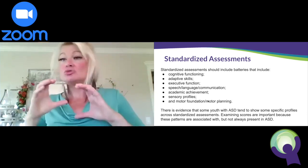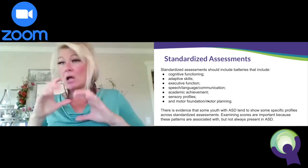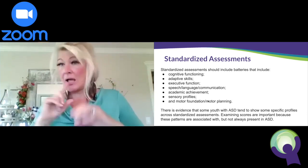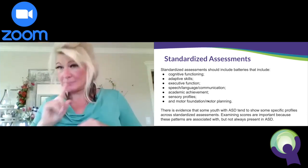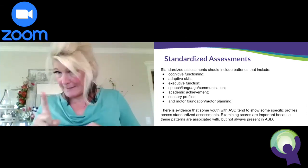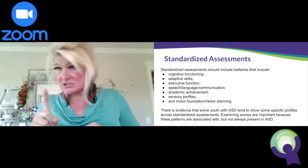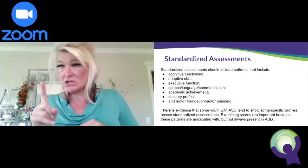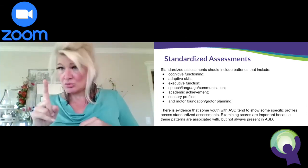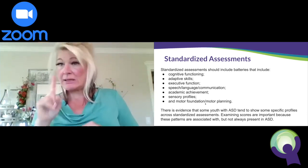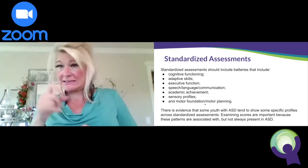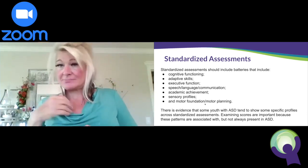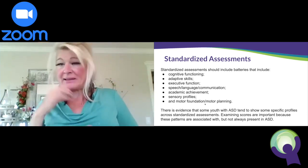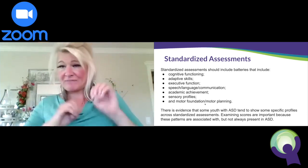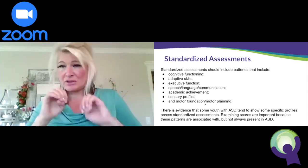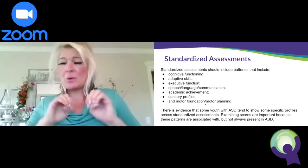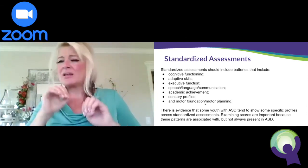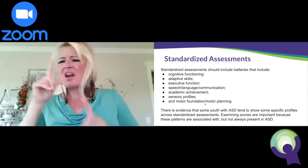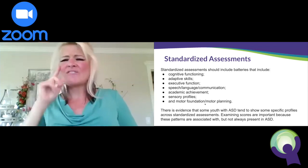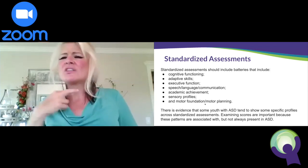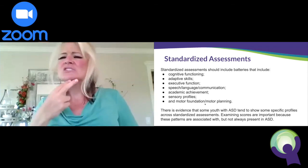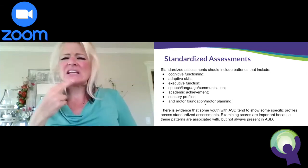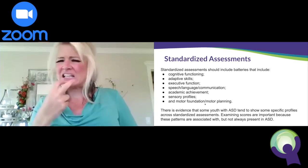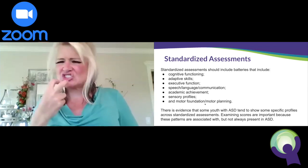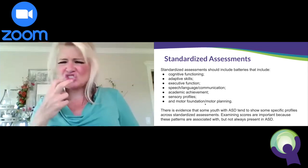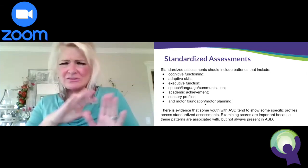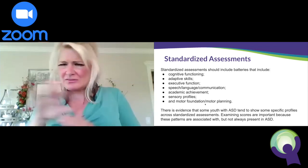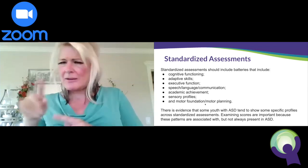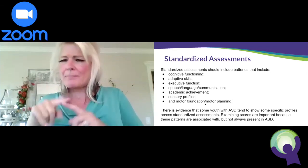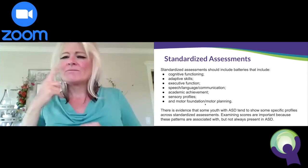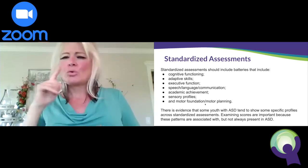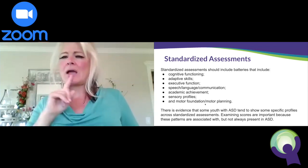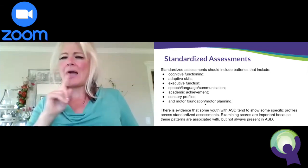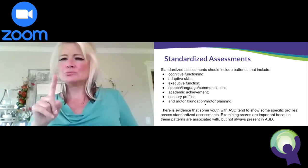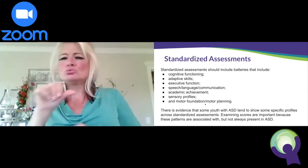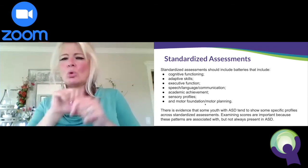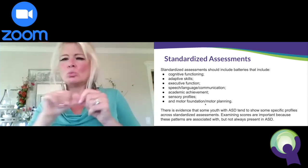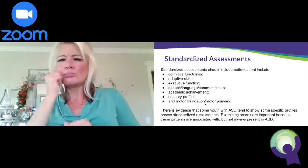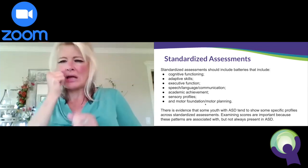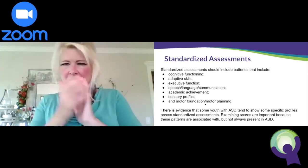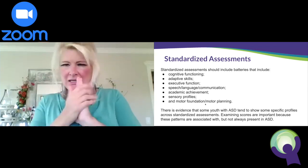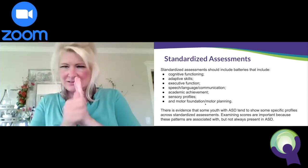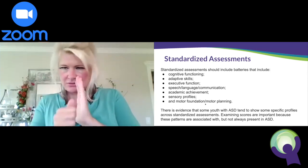looking at their speech and language communication absolutely looking at evaluating that how... they're not really their voice but